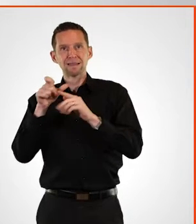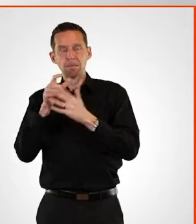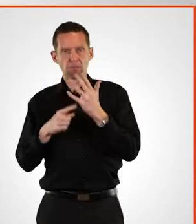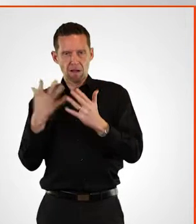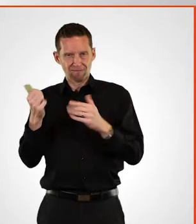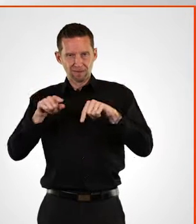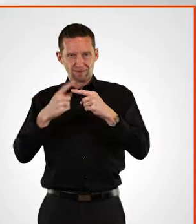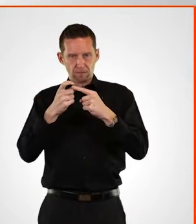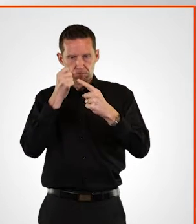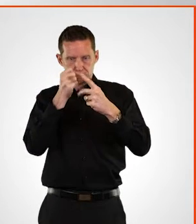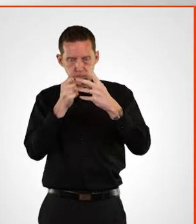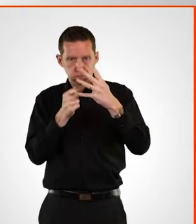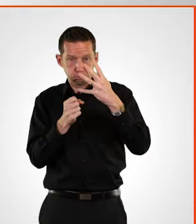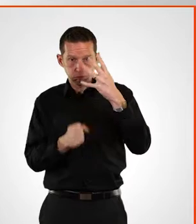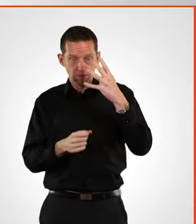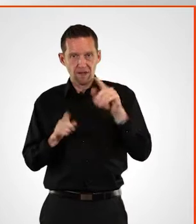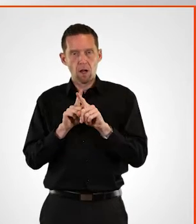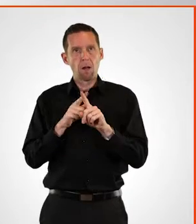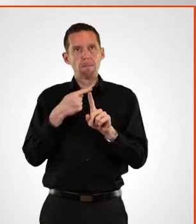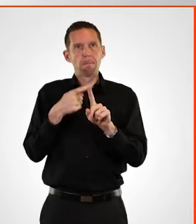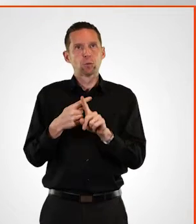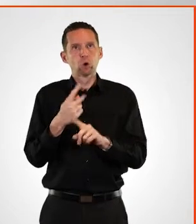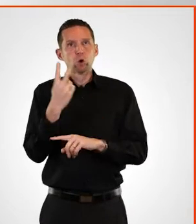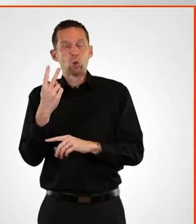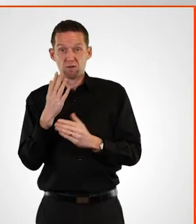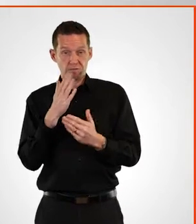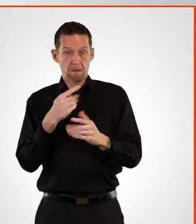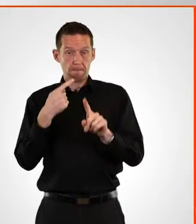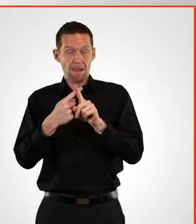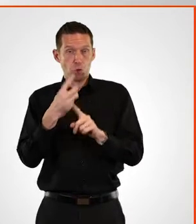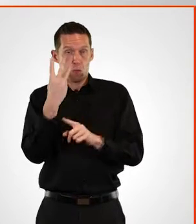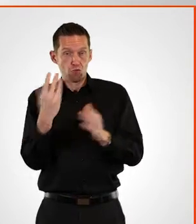erm, is plus two, it's really kind of plus three